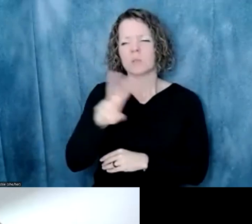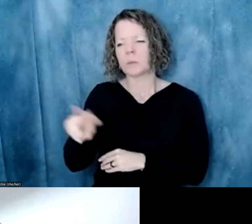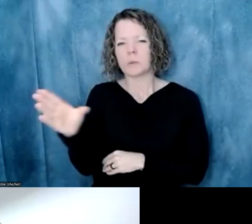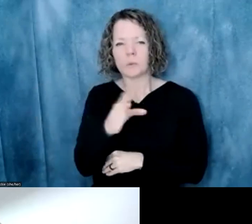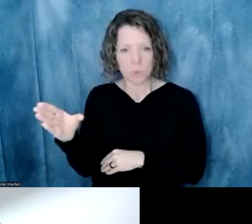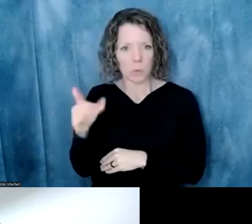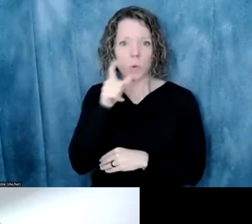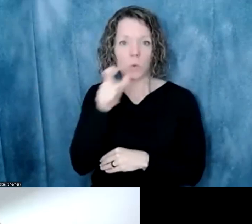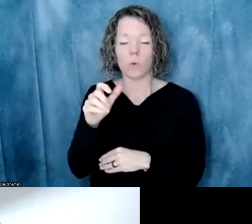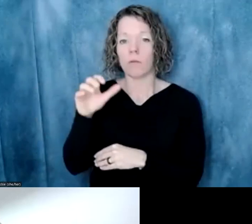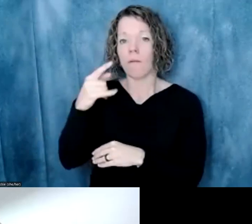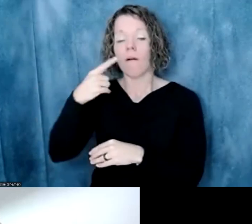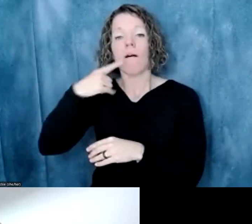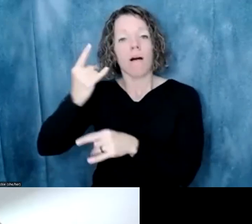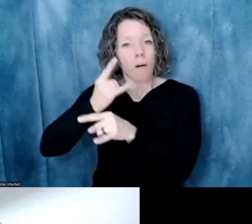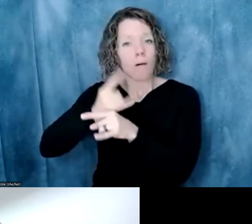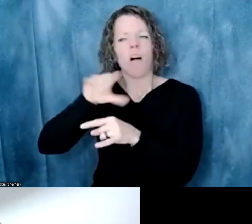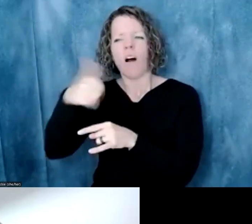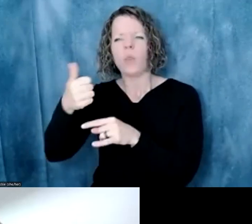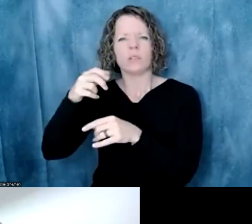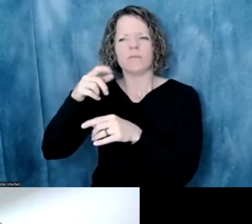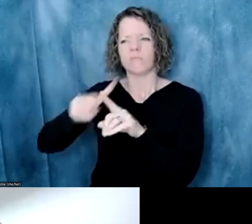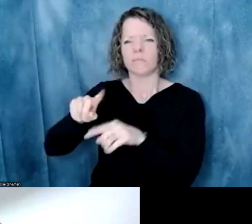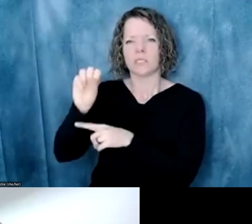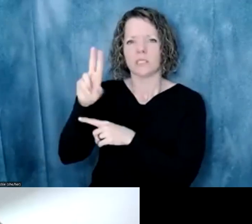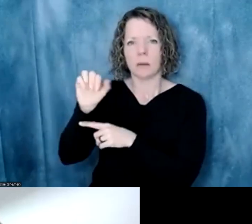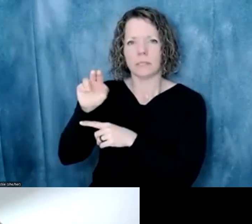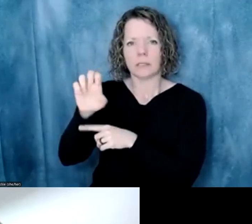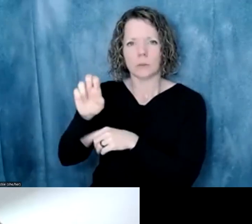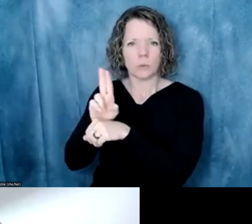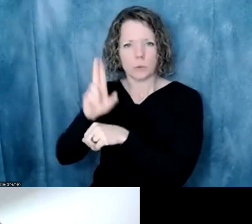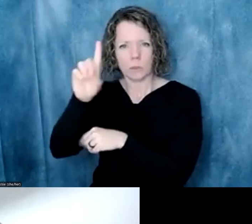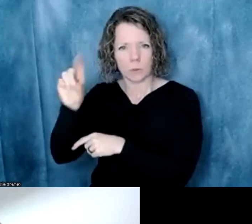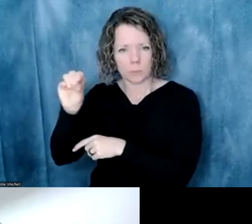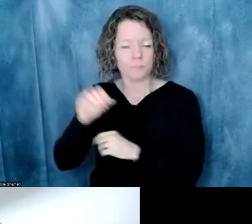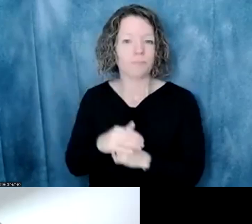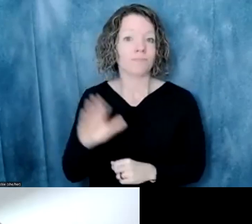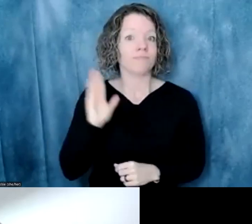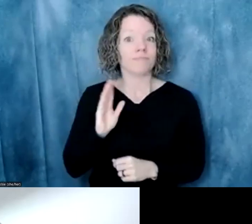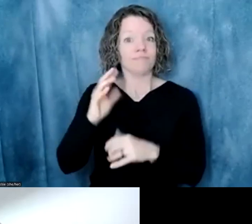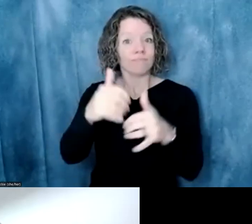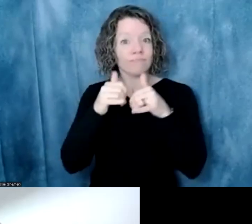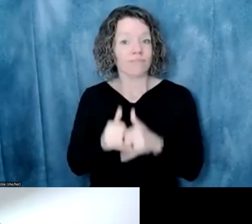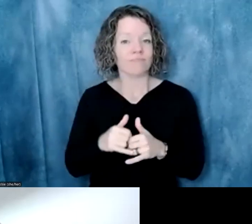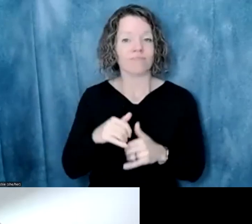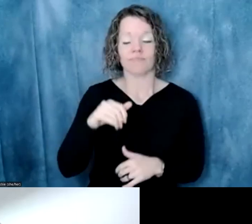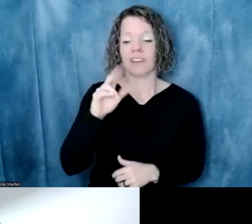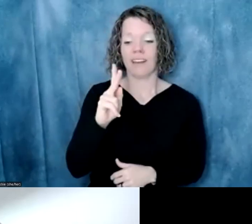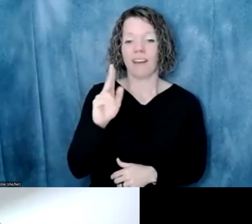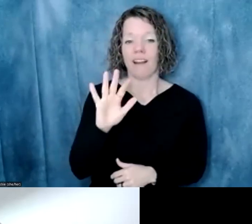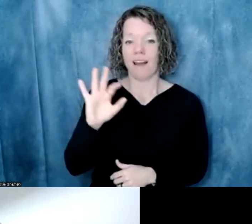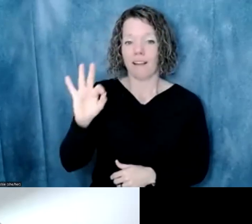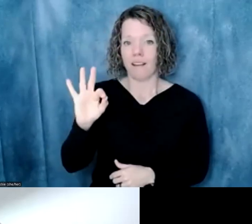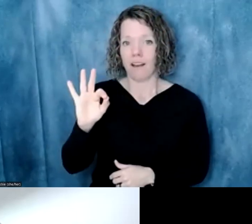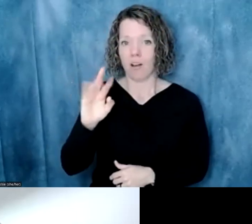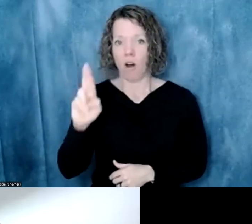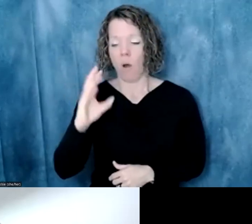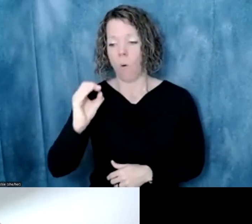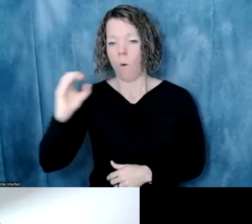using technology-based interventions. She was awarded a K99 R00 Pathway to Independence Award,